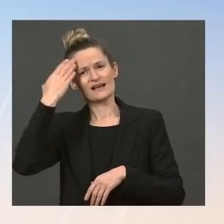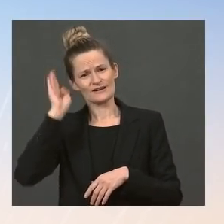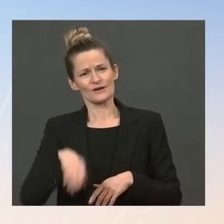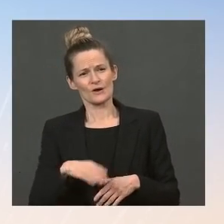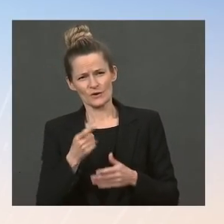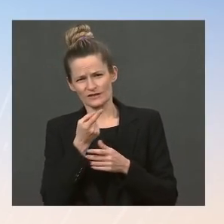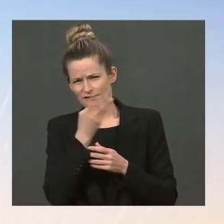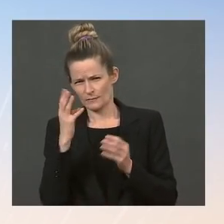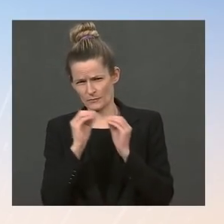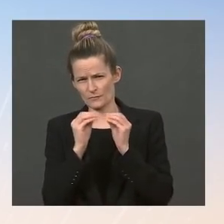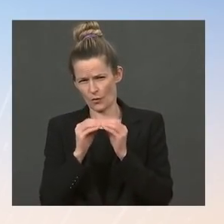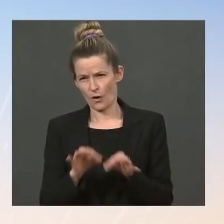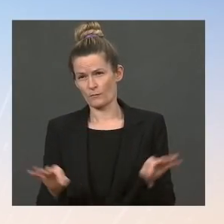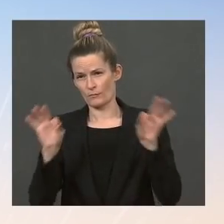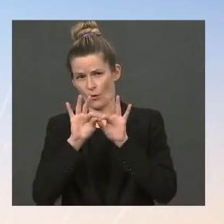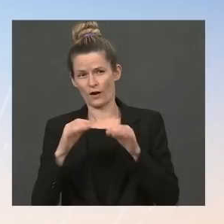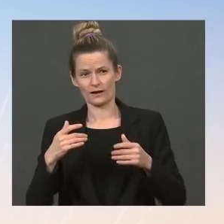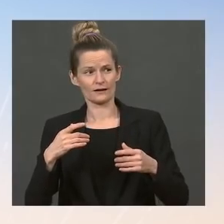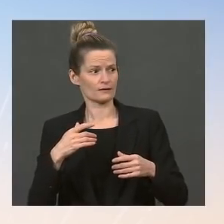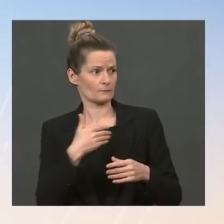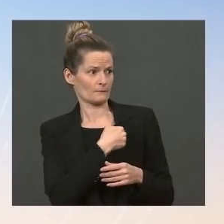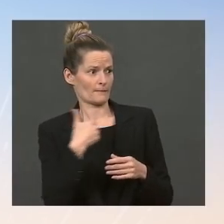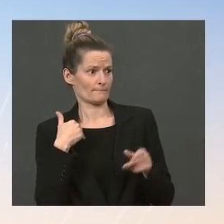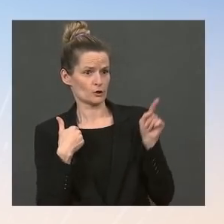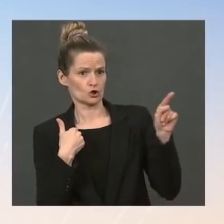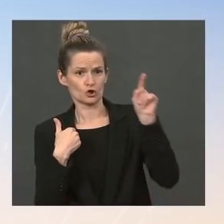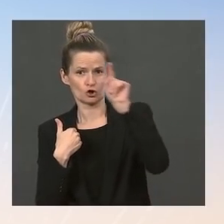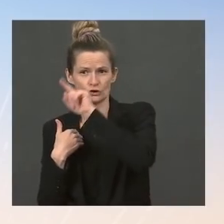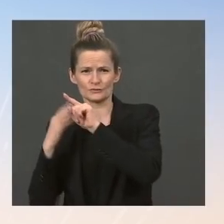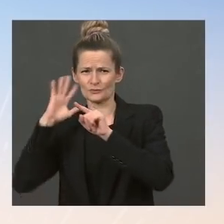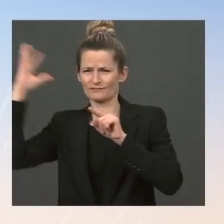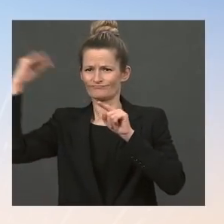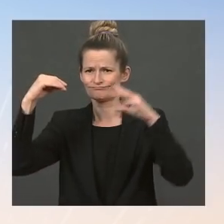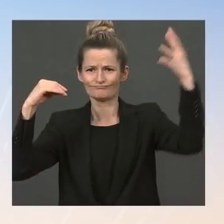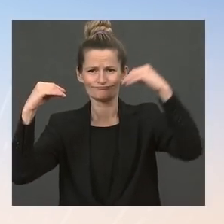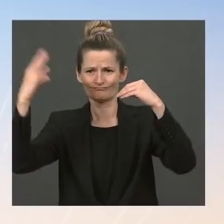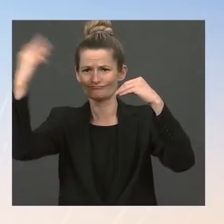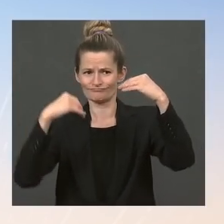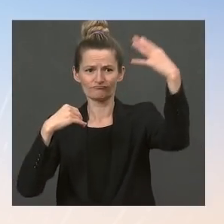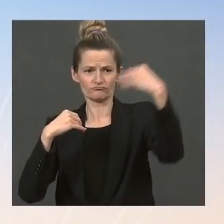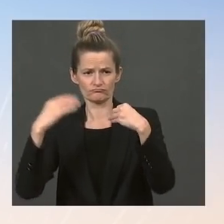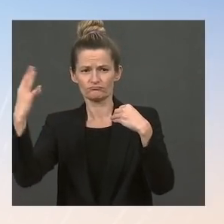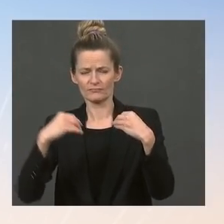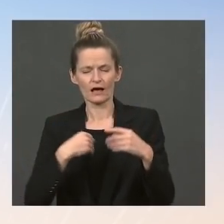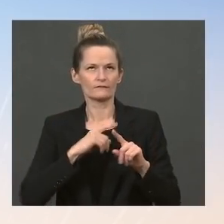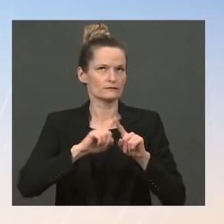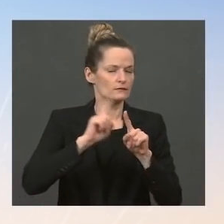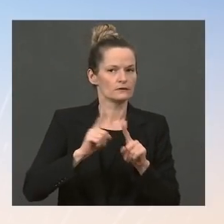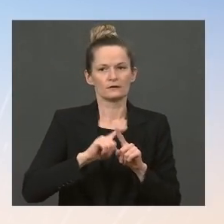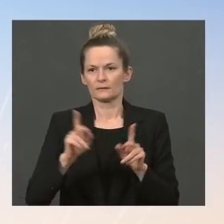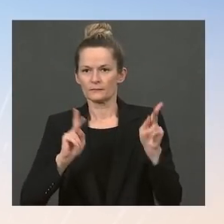we are engaged with a range of members, and the President is as well: senators, members of Congress, moderates, progressive,